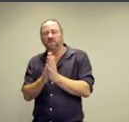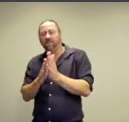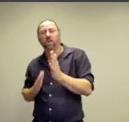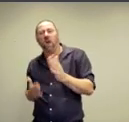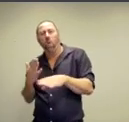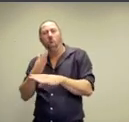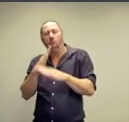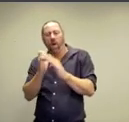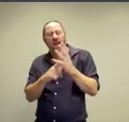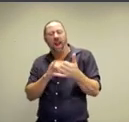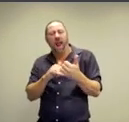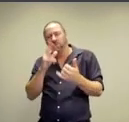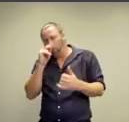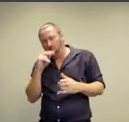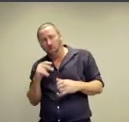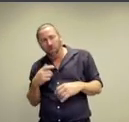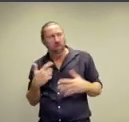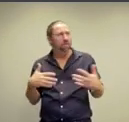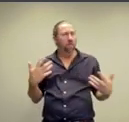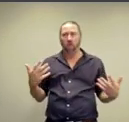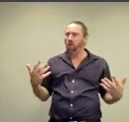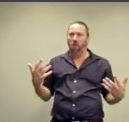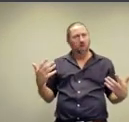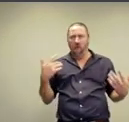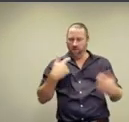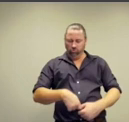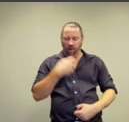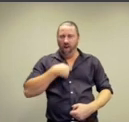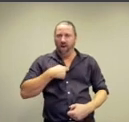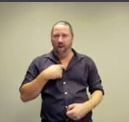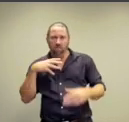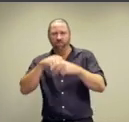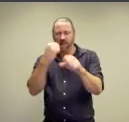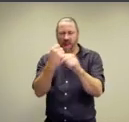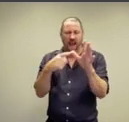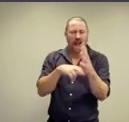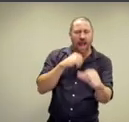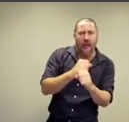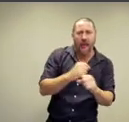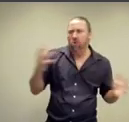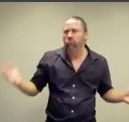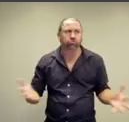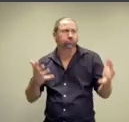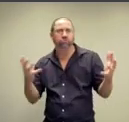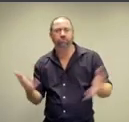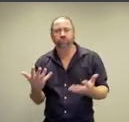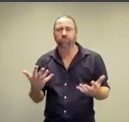mostly working class in the decades that followed the World War II. So in that sense, we can kind of see how